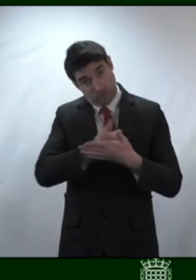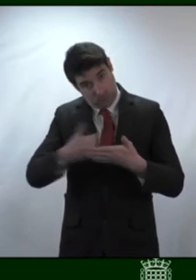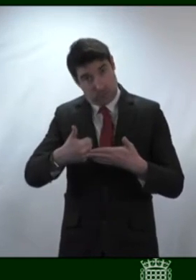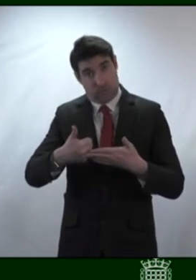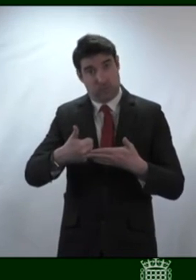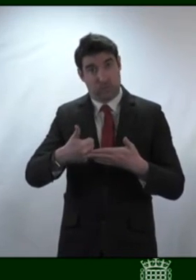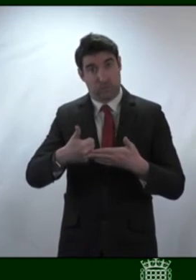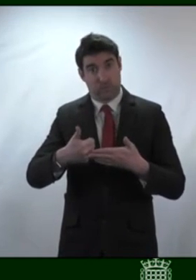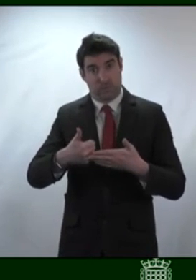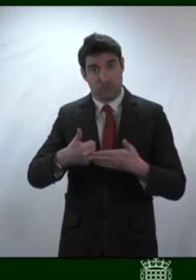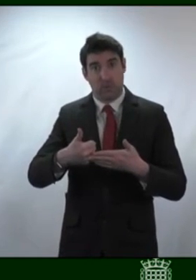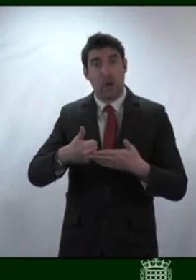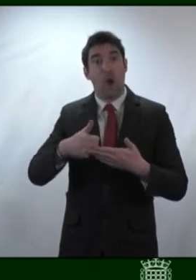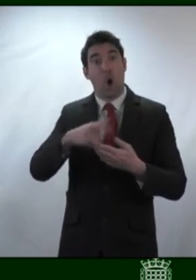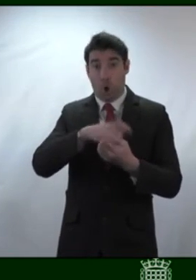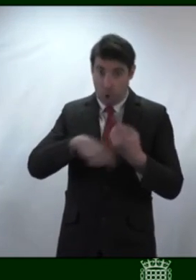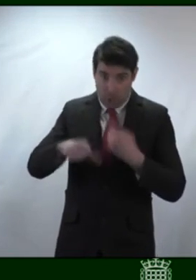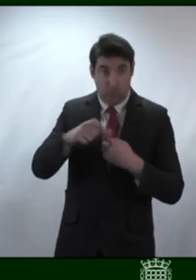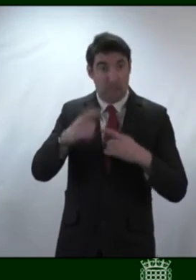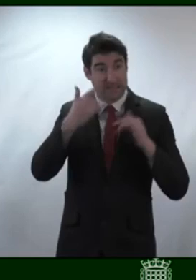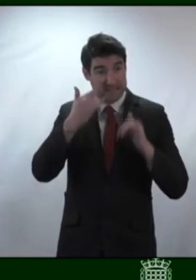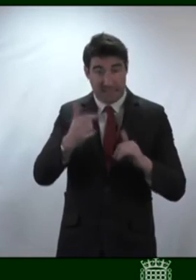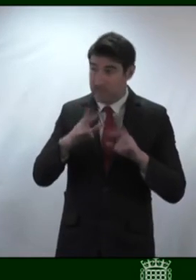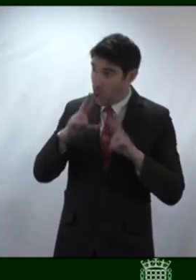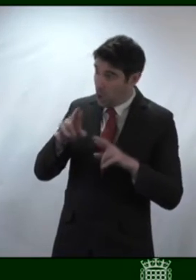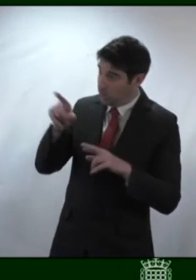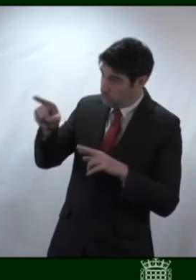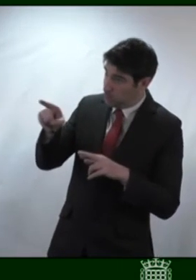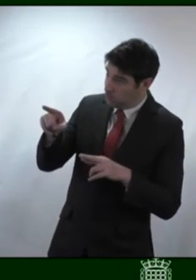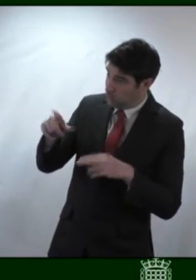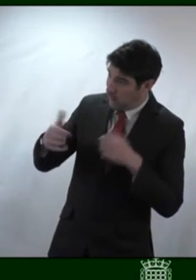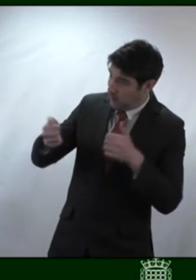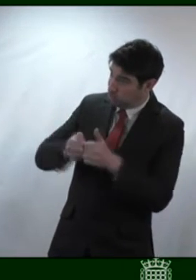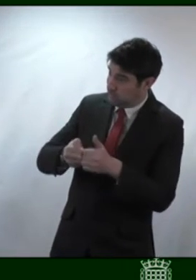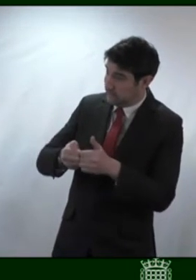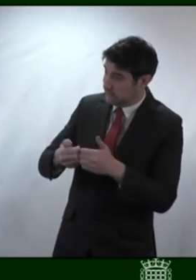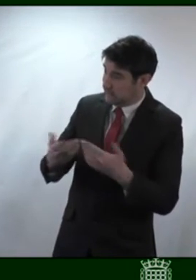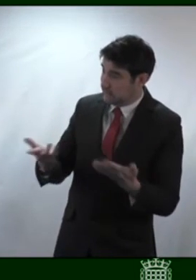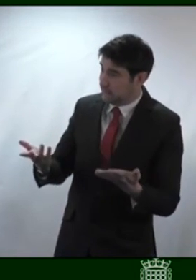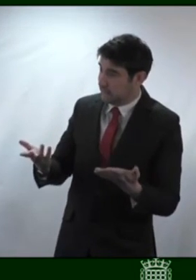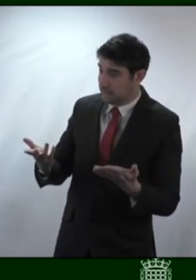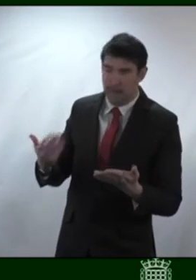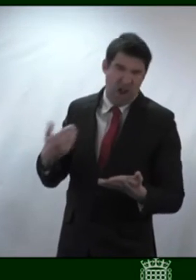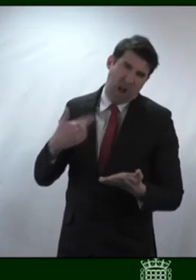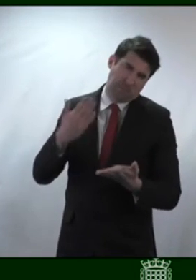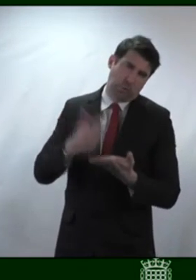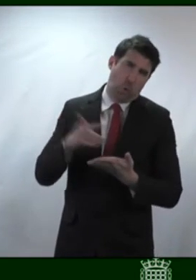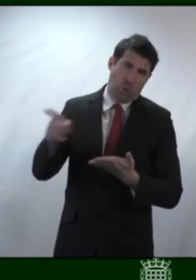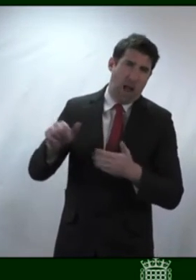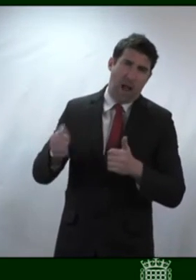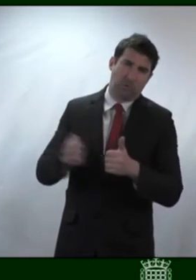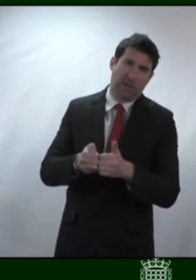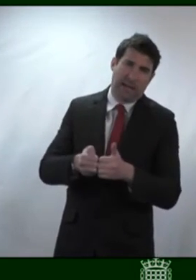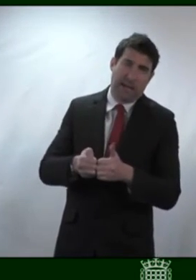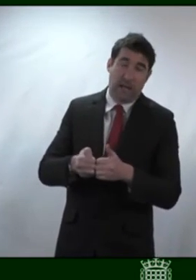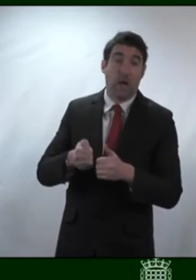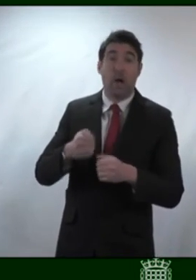sure the hon. Lady supports in her neighbourhood, in order to drive the virus down, allow the